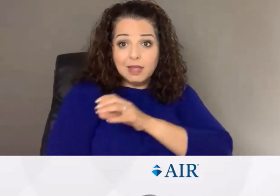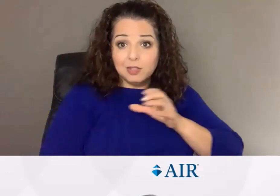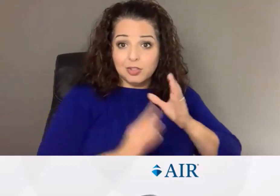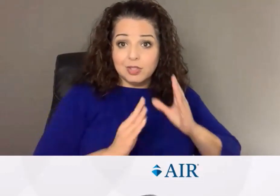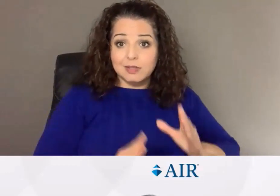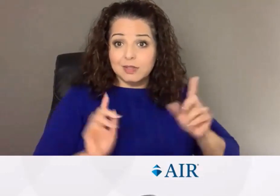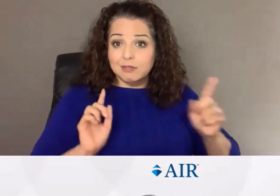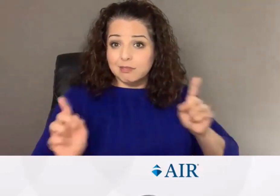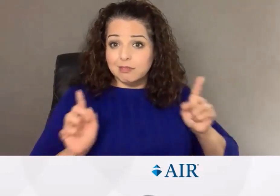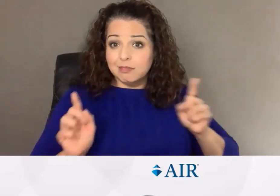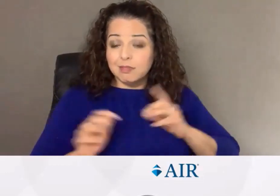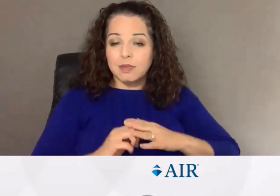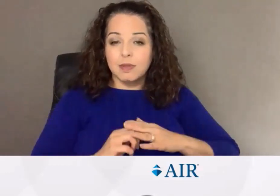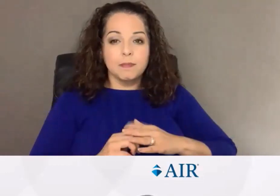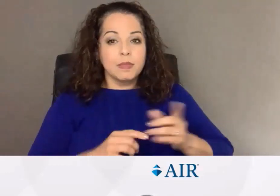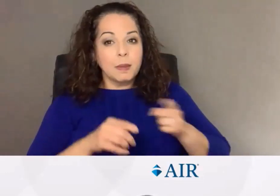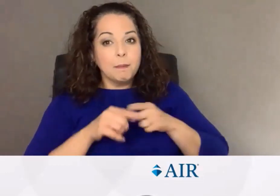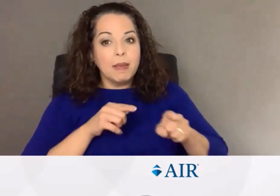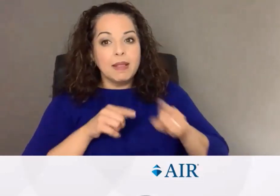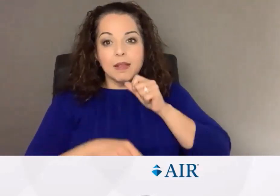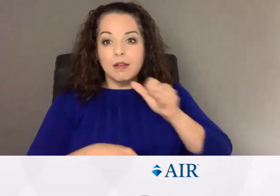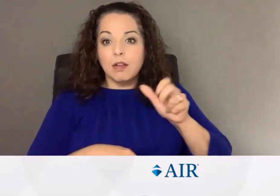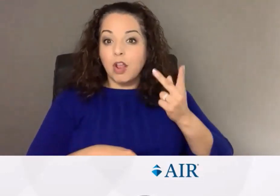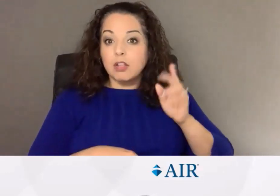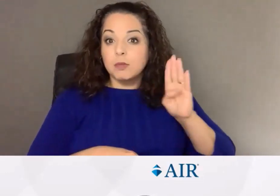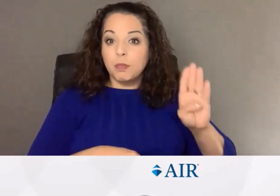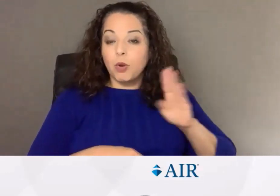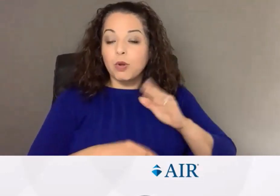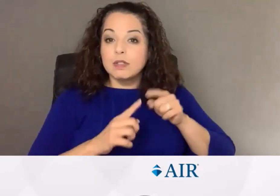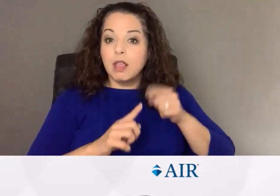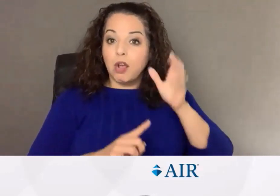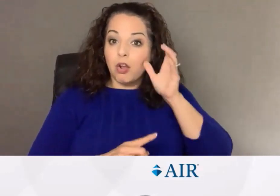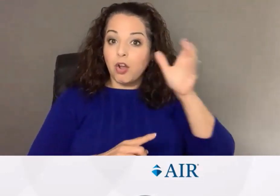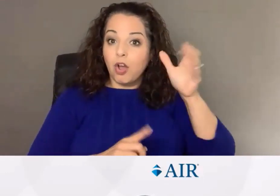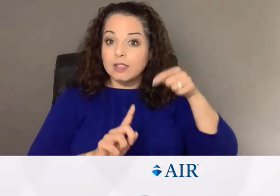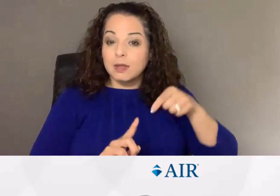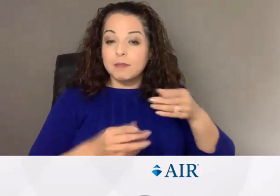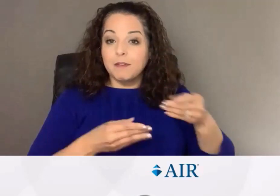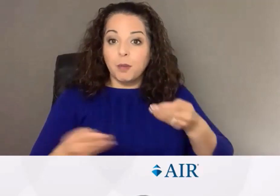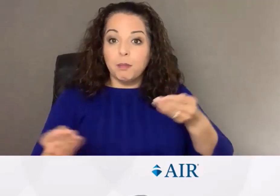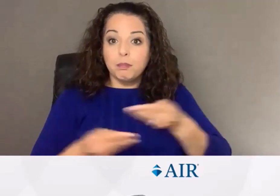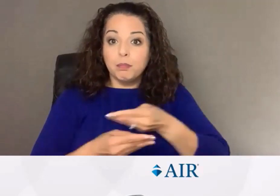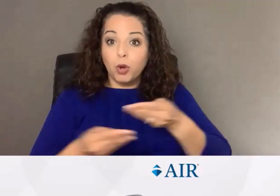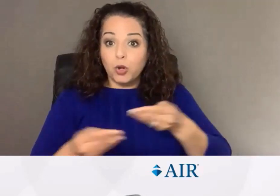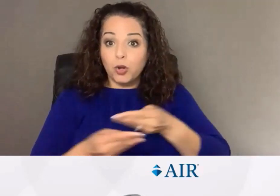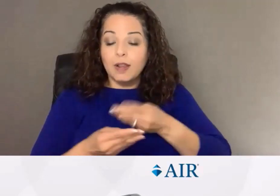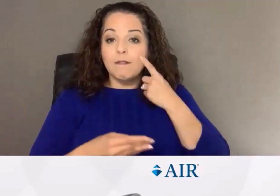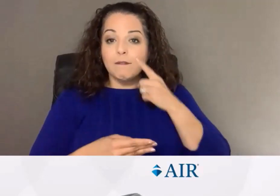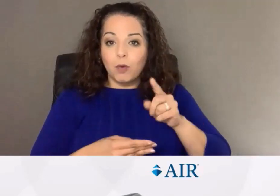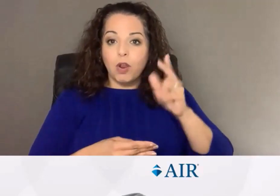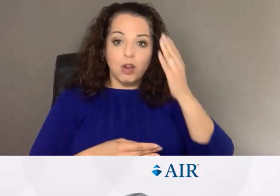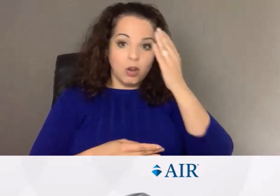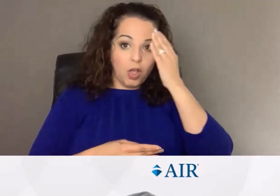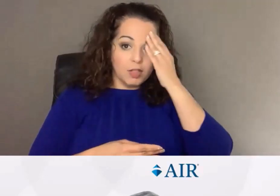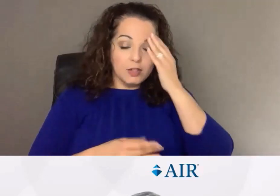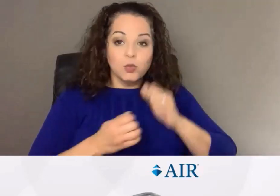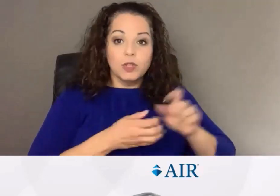Mainly knowledge brokers or the concept of brokering is for knowledge between research and clinician